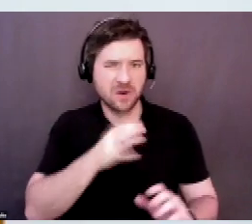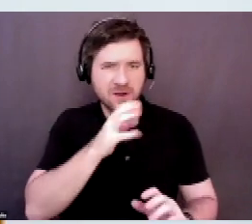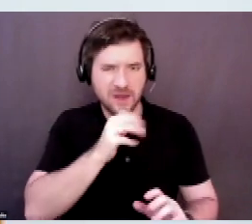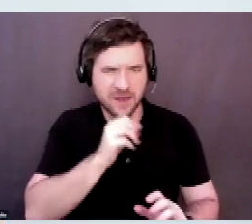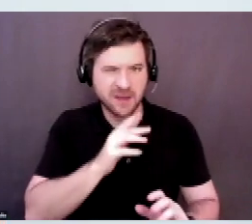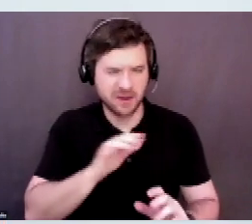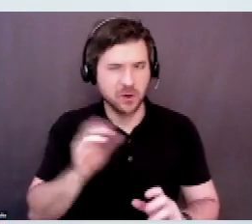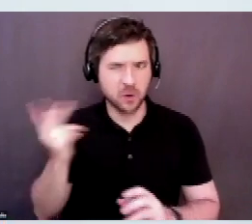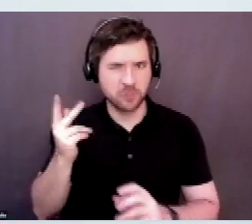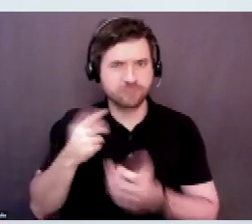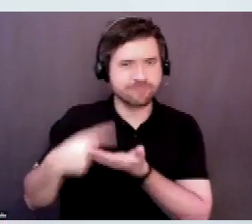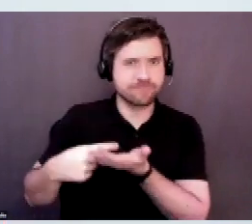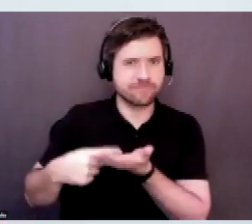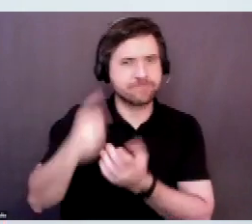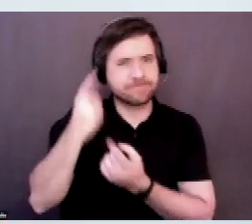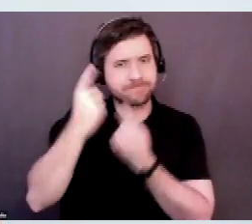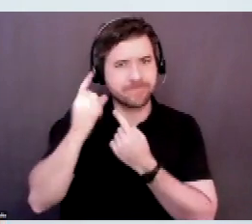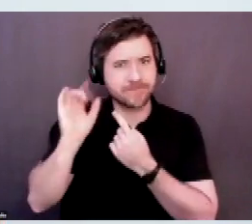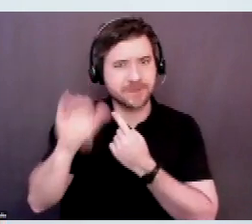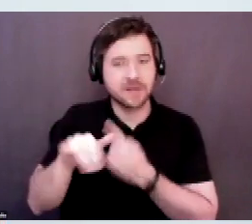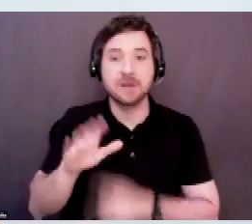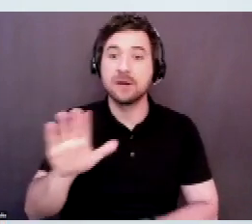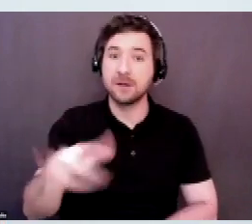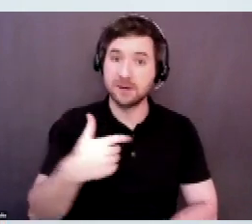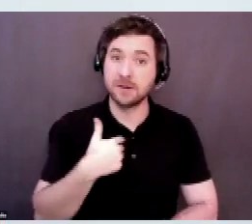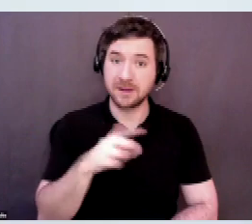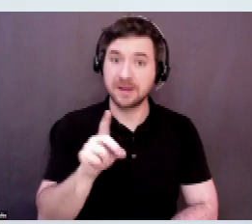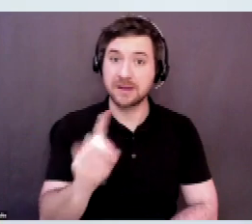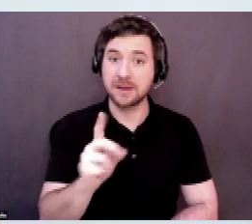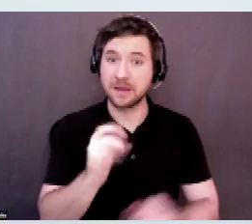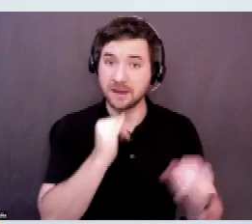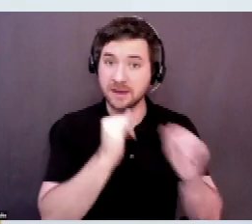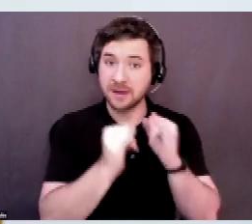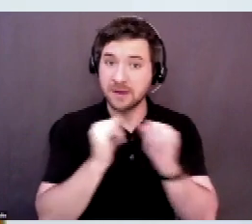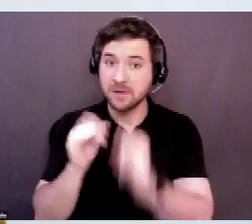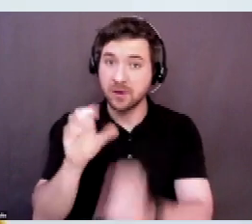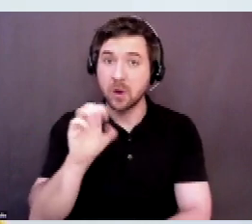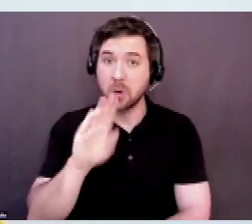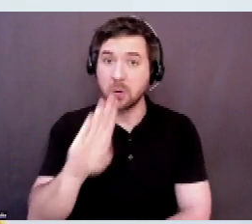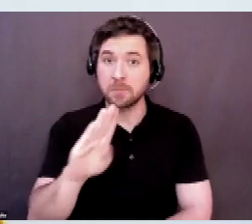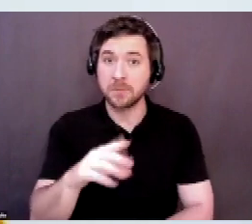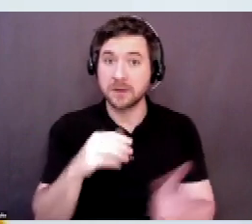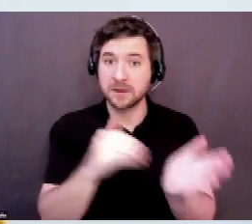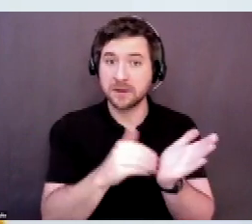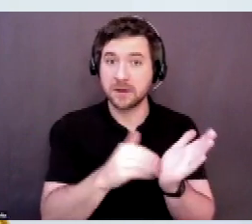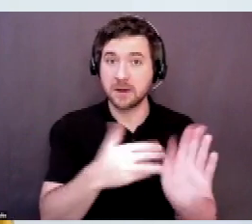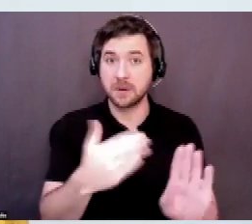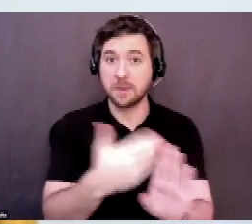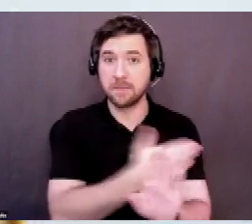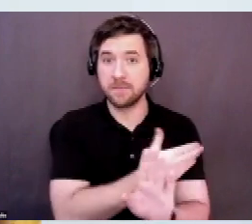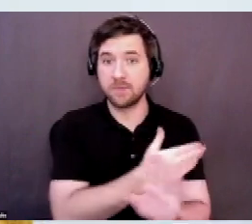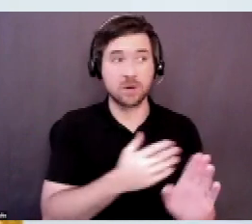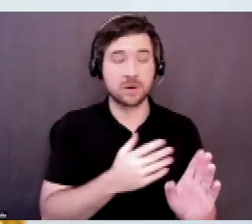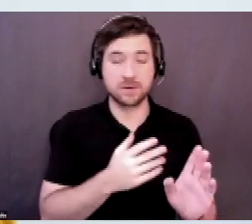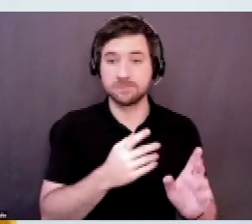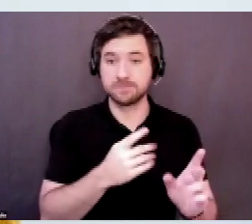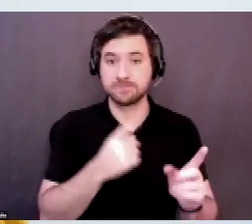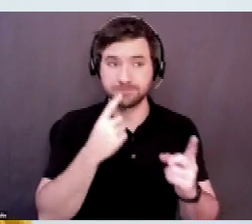I did interview OBs prior to us, you know, officially declaring pregnancy.